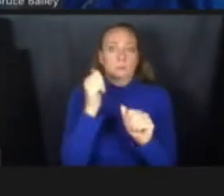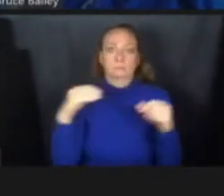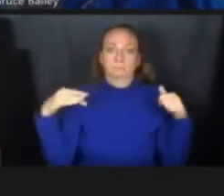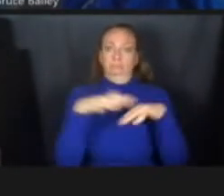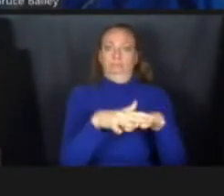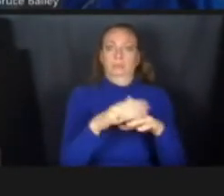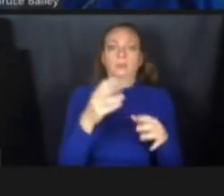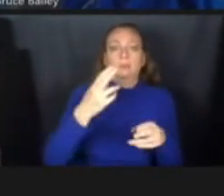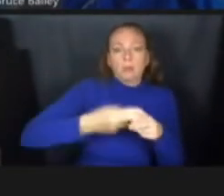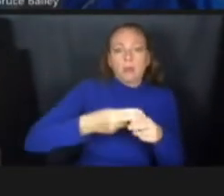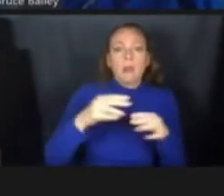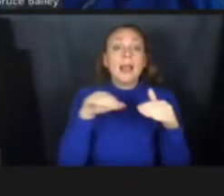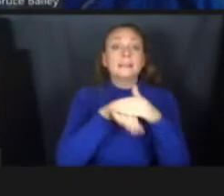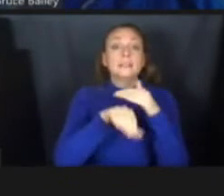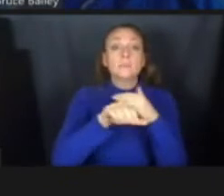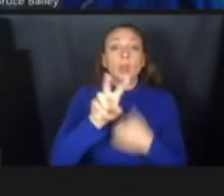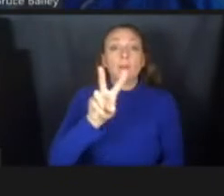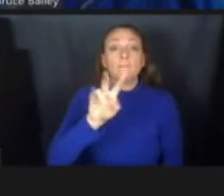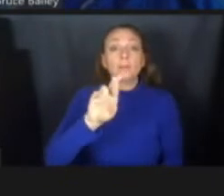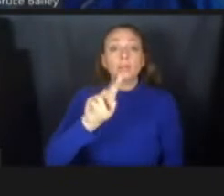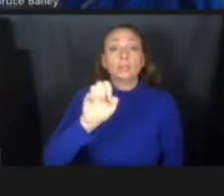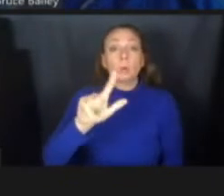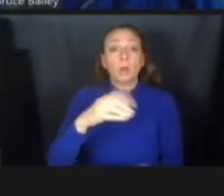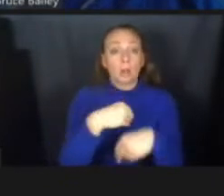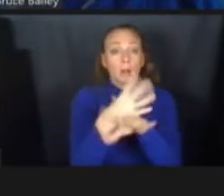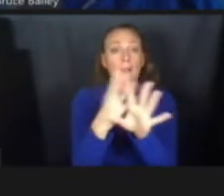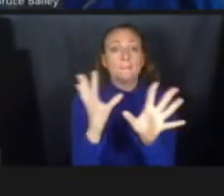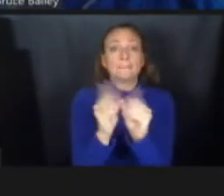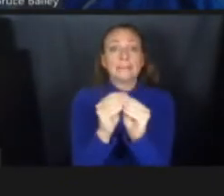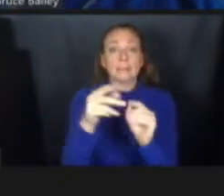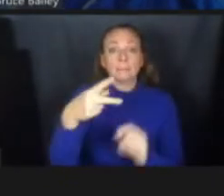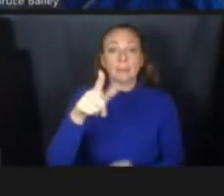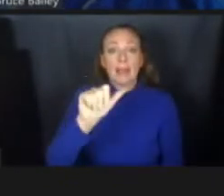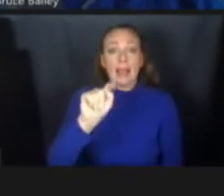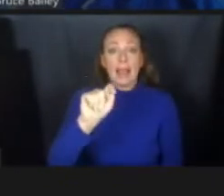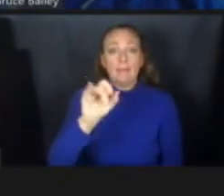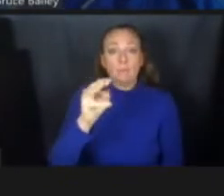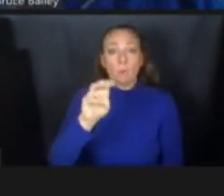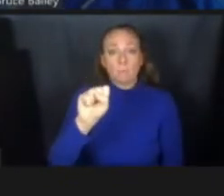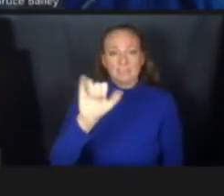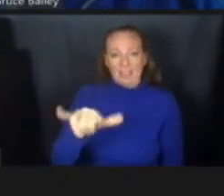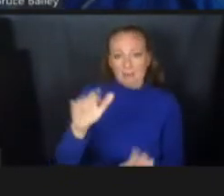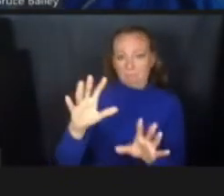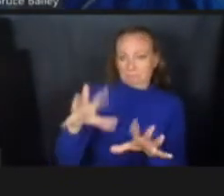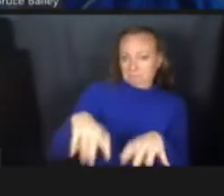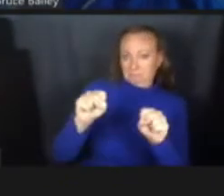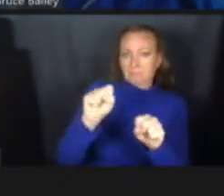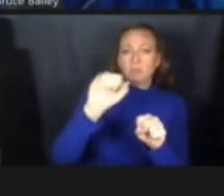originally broadcast in July, 2020. Please check out the archives if you're interested in learning much more